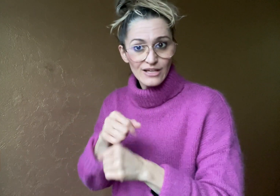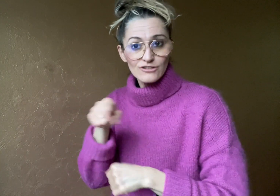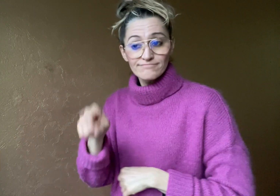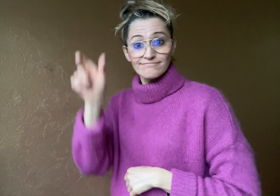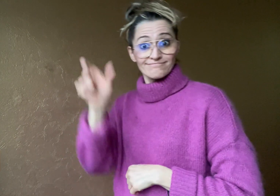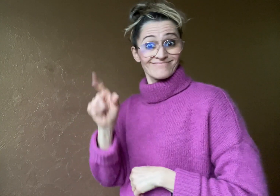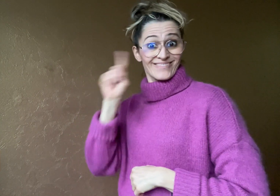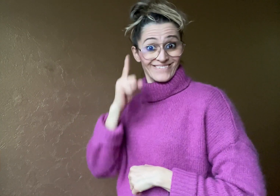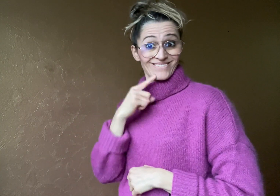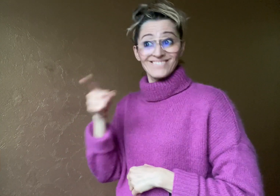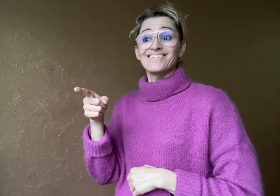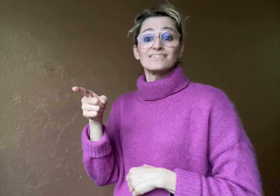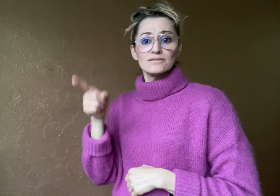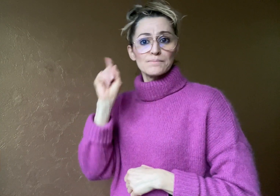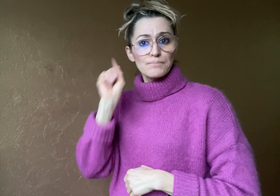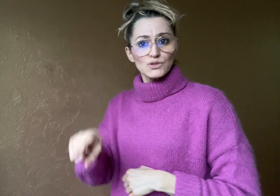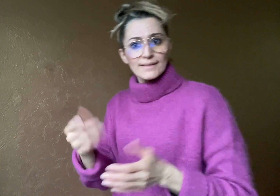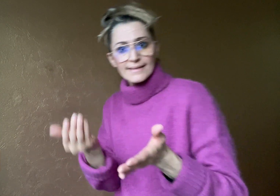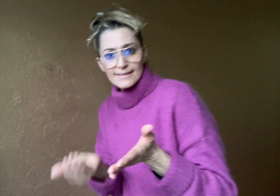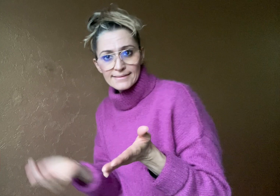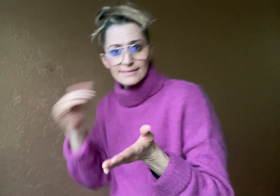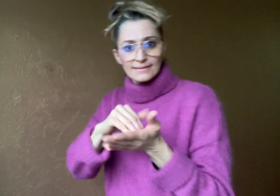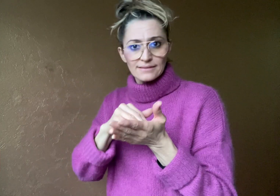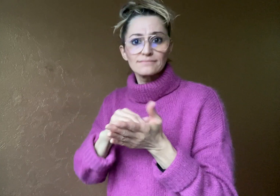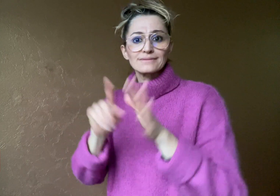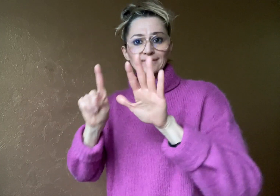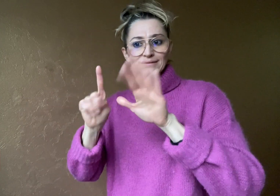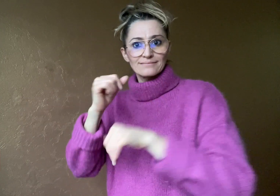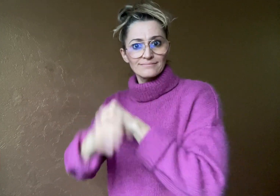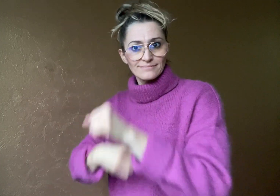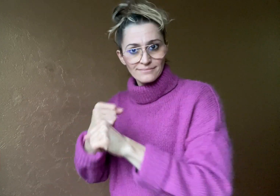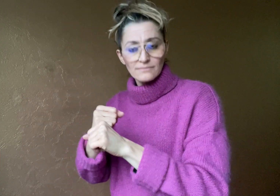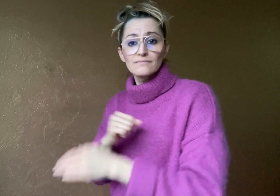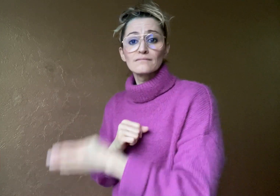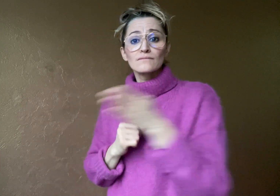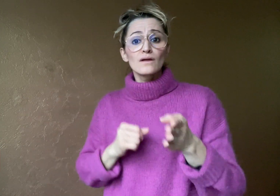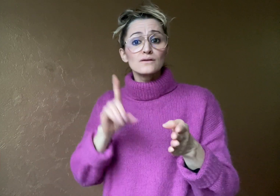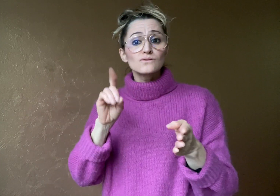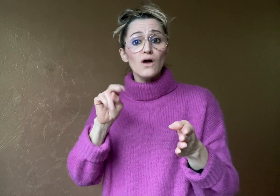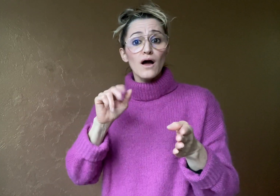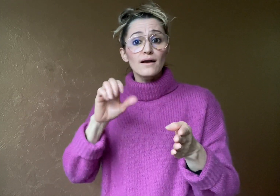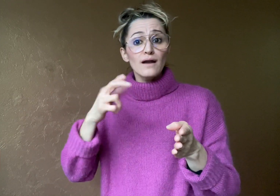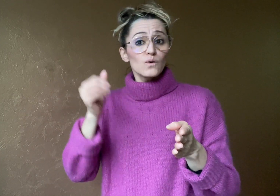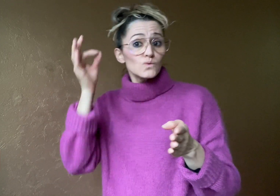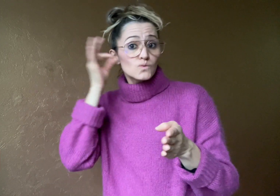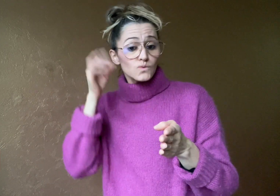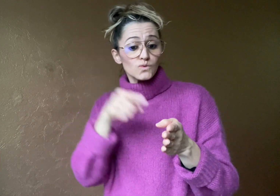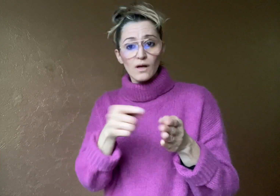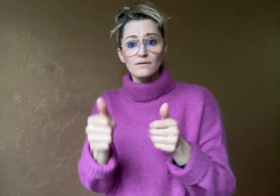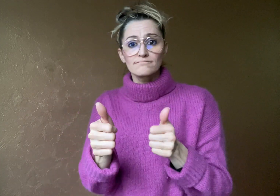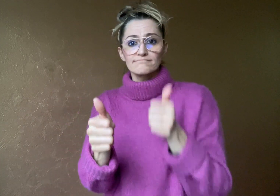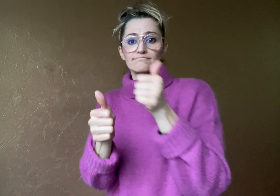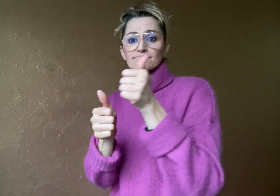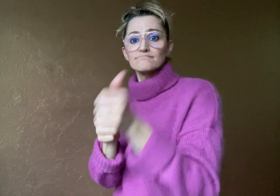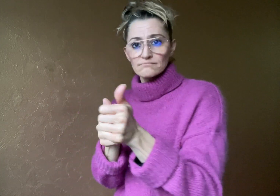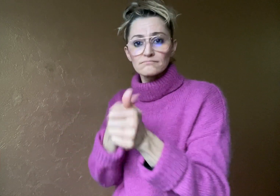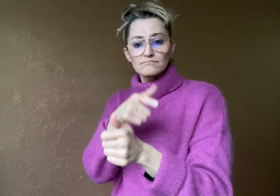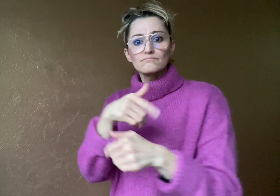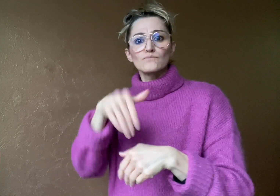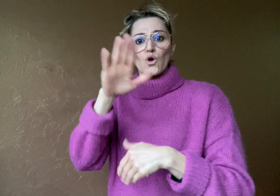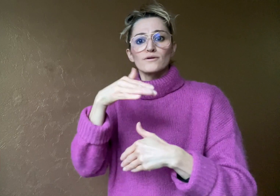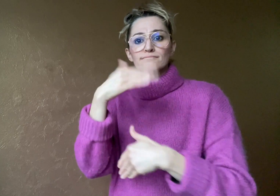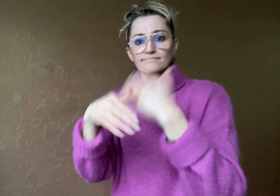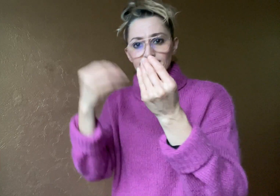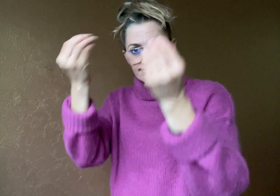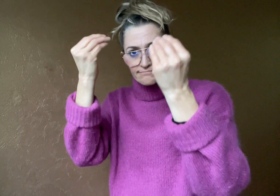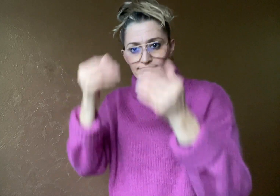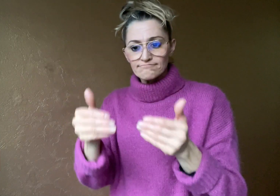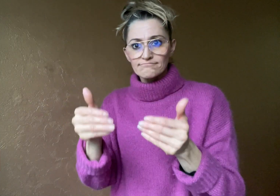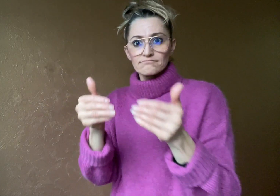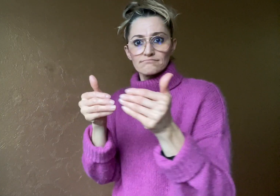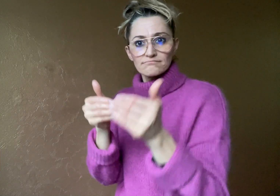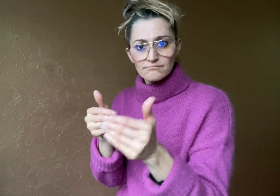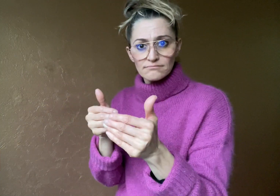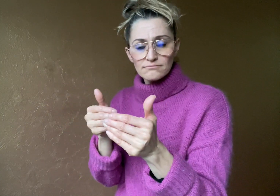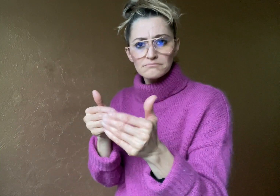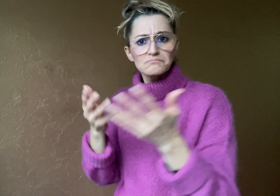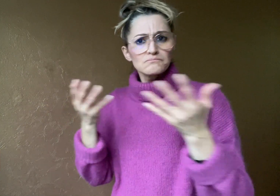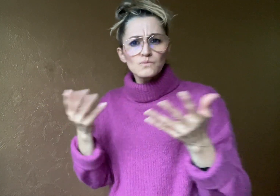advanced secondary school. This is because Calum was not provided